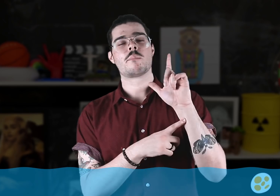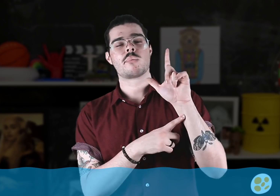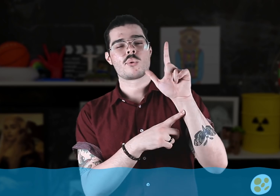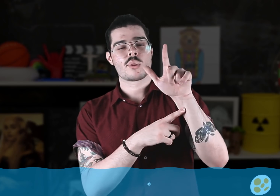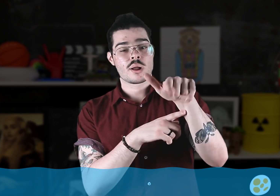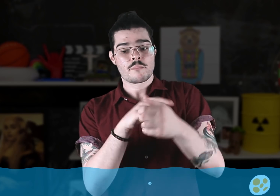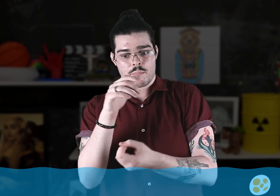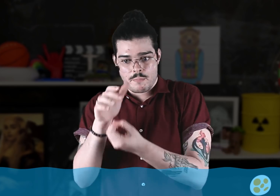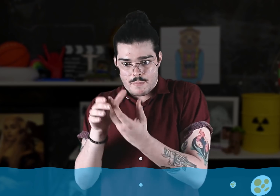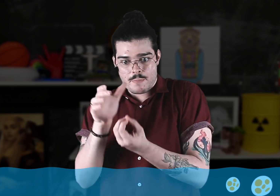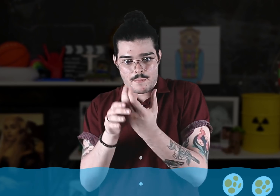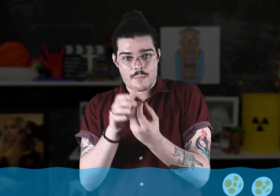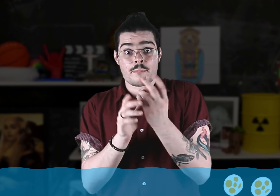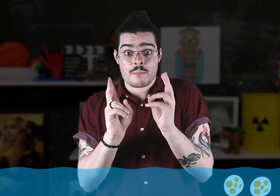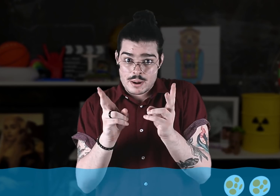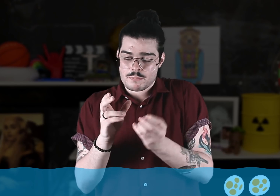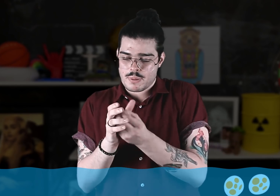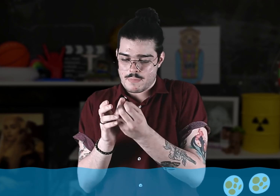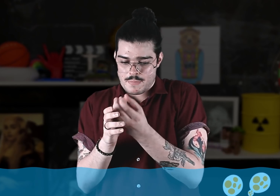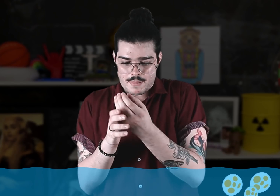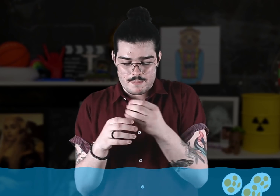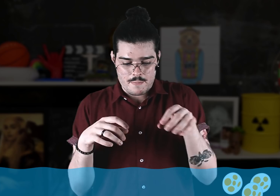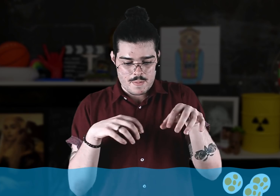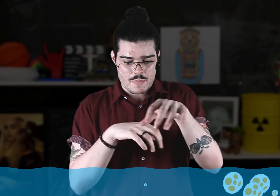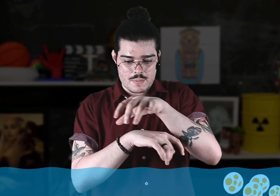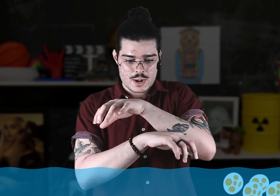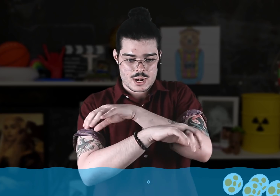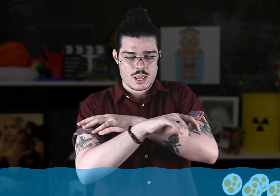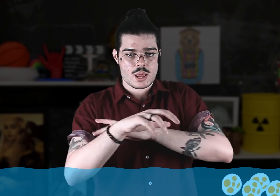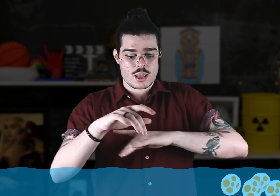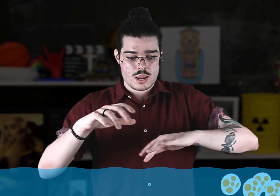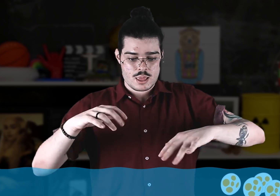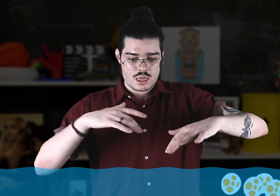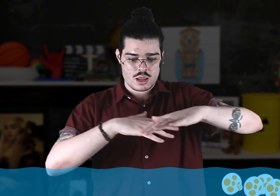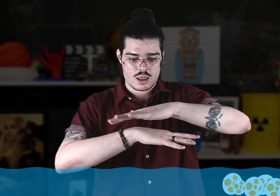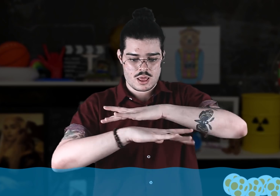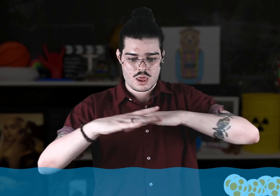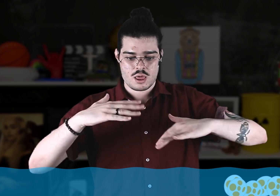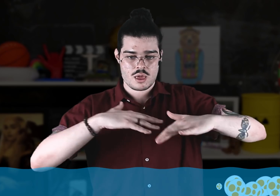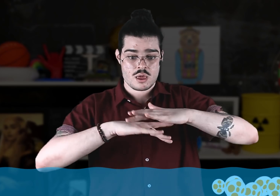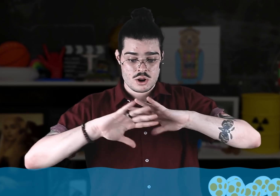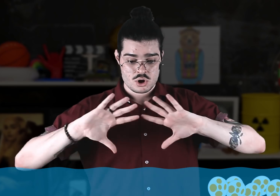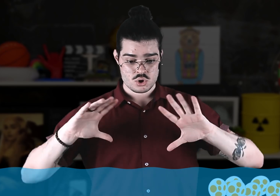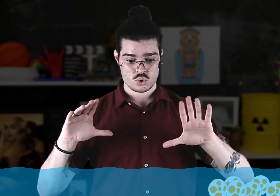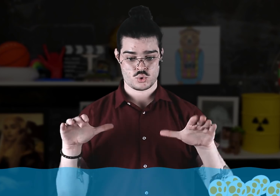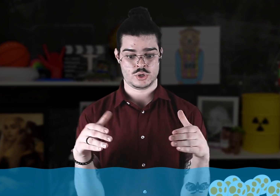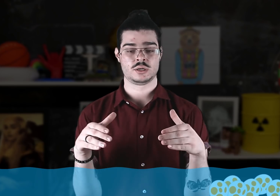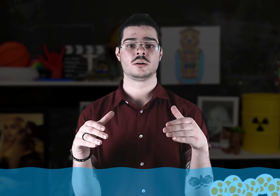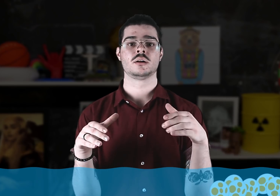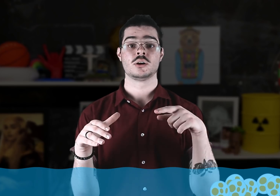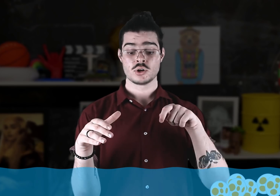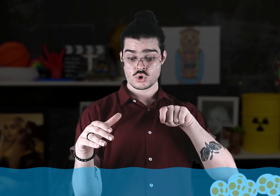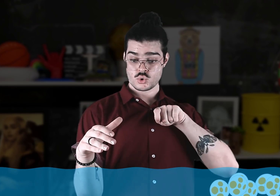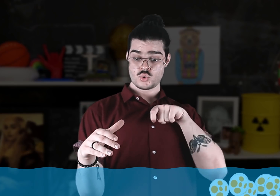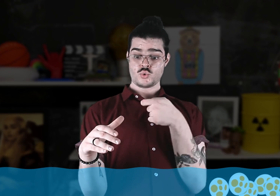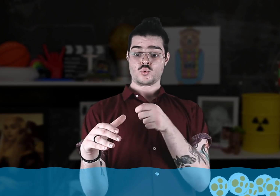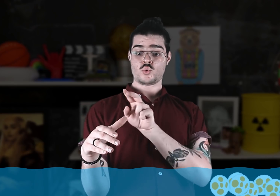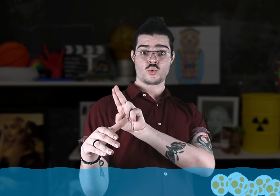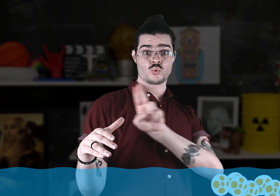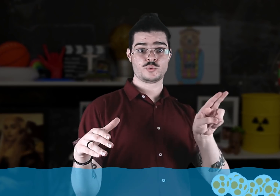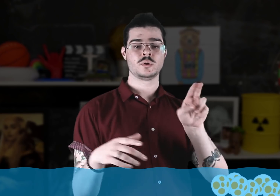later there was the agglomeration of the coacervates we call de: